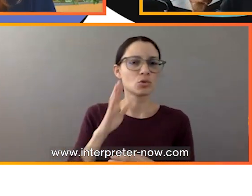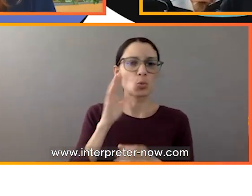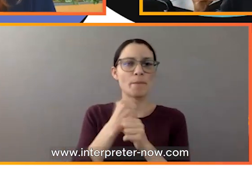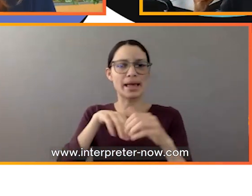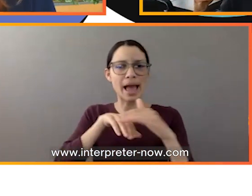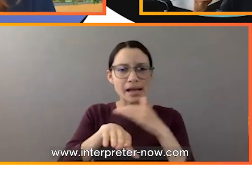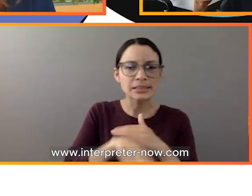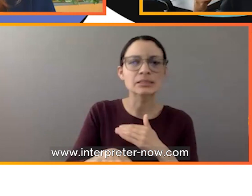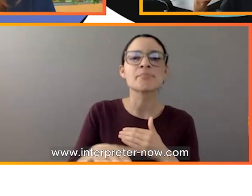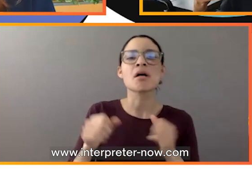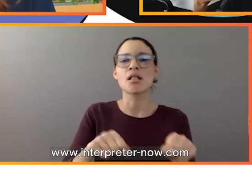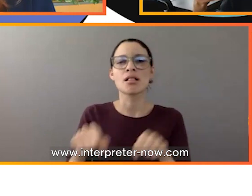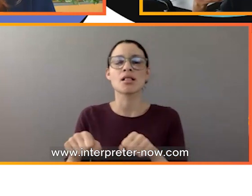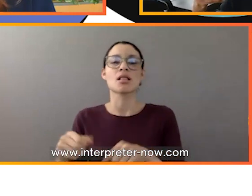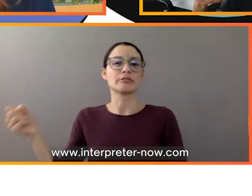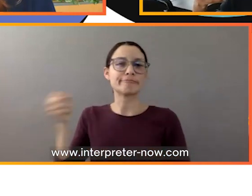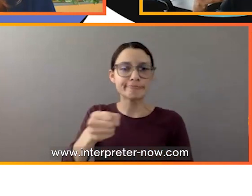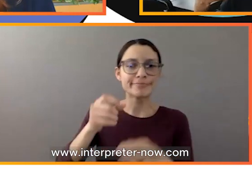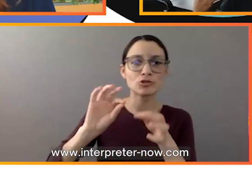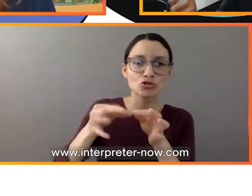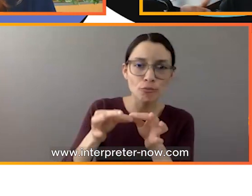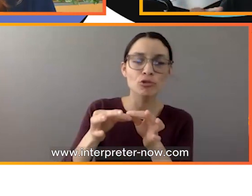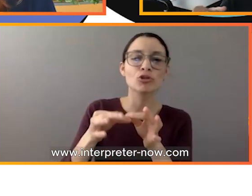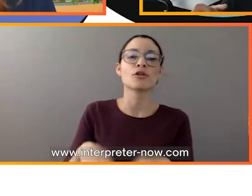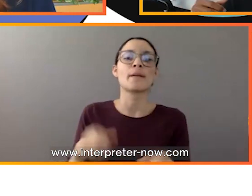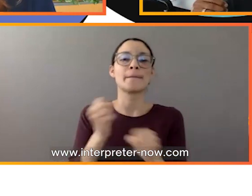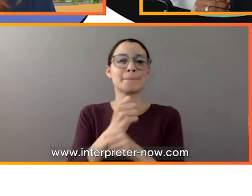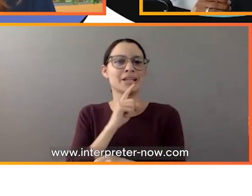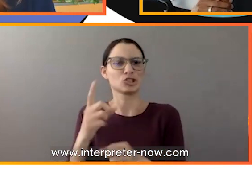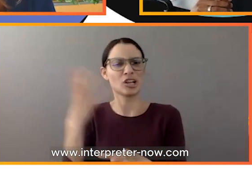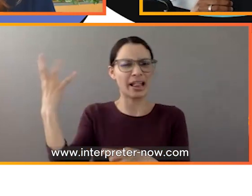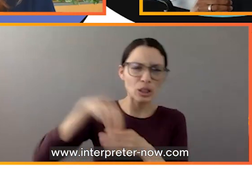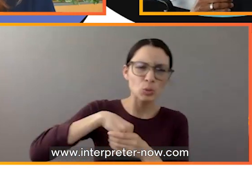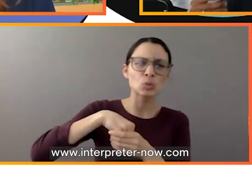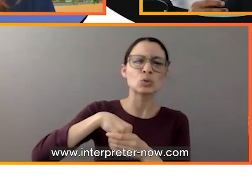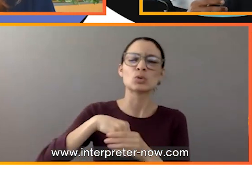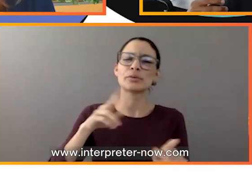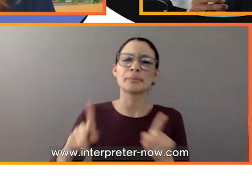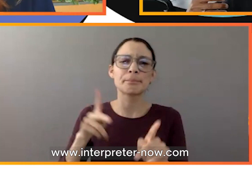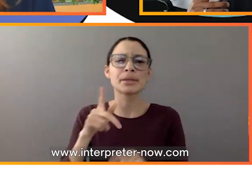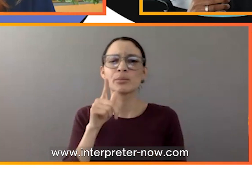We're going to make sure that it's inclusive for people who are deaf or blind.